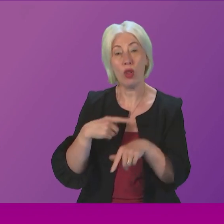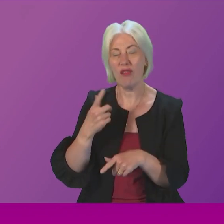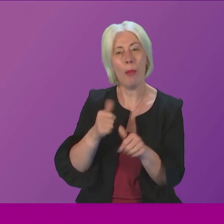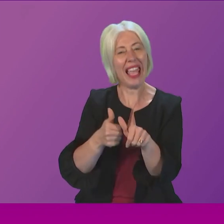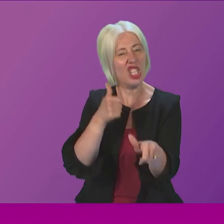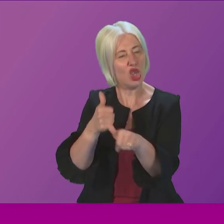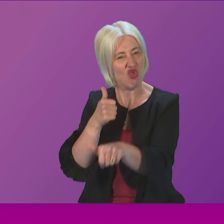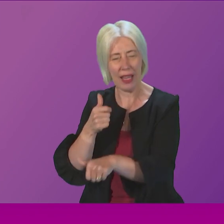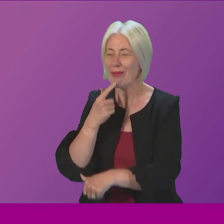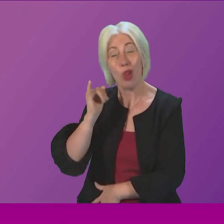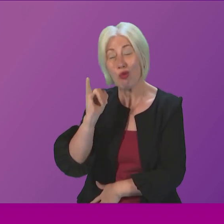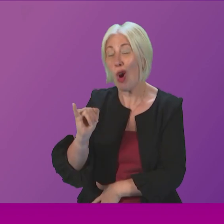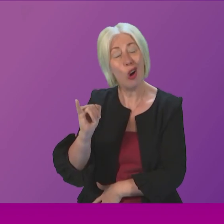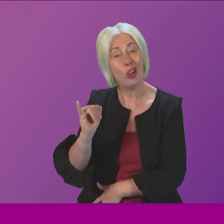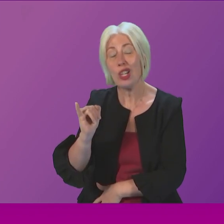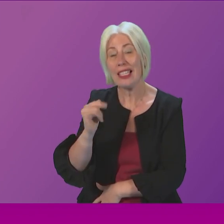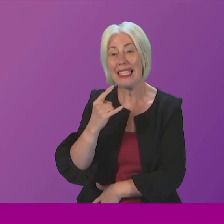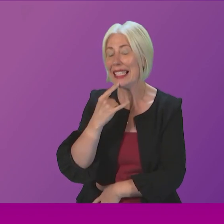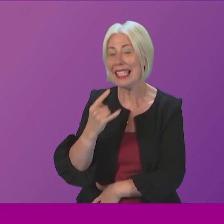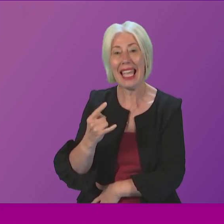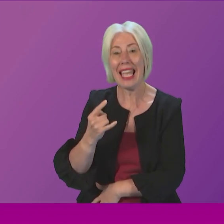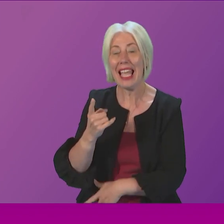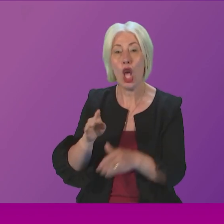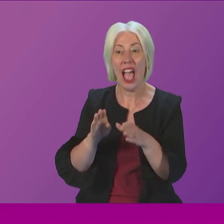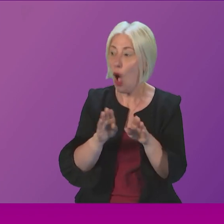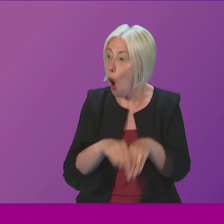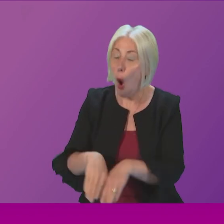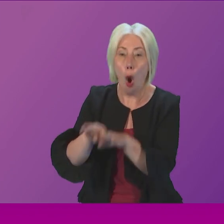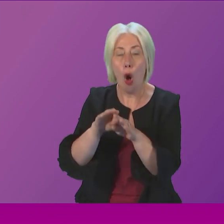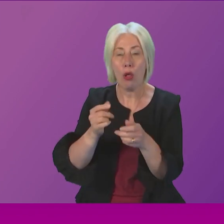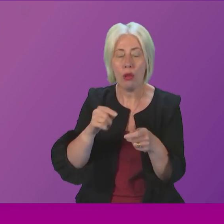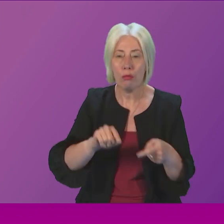wrong to categorise as universal opposition. That is not the case.